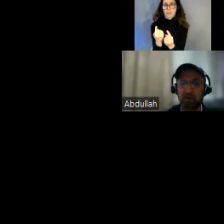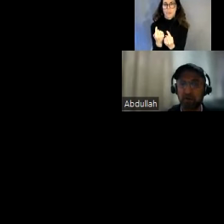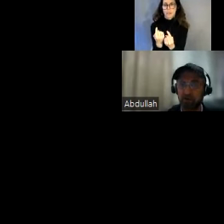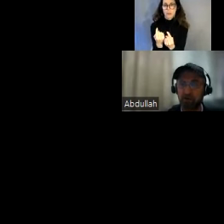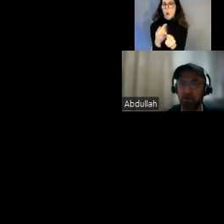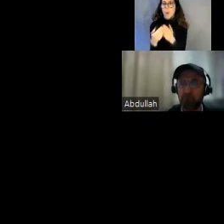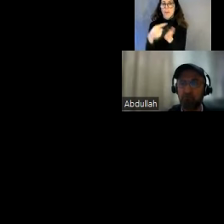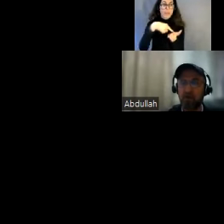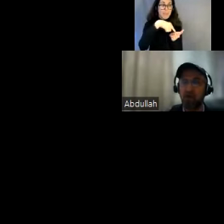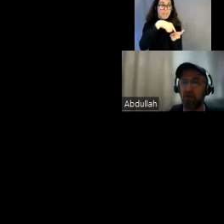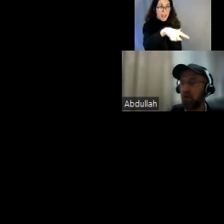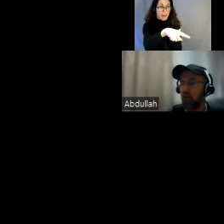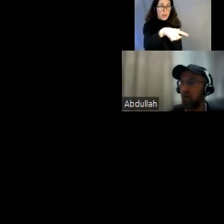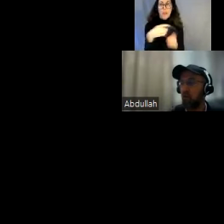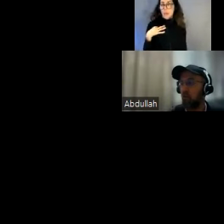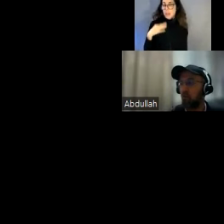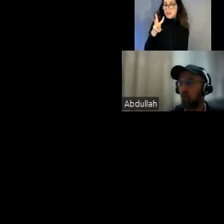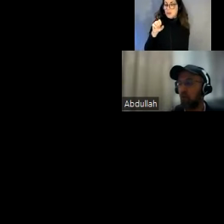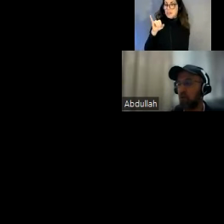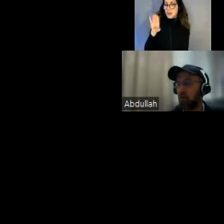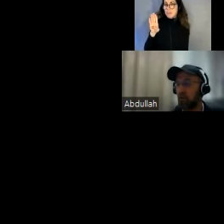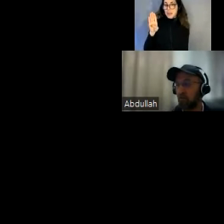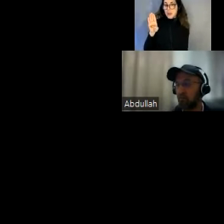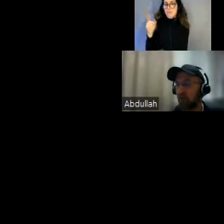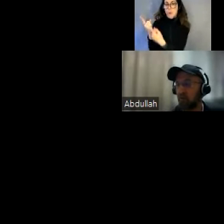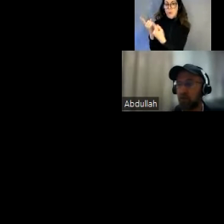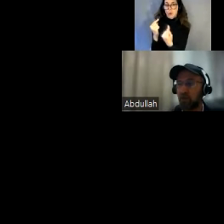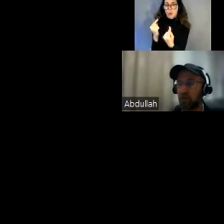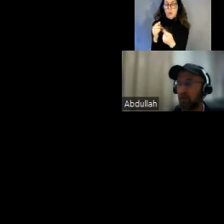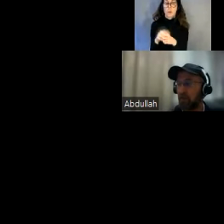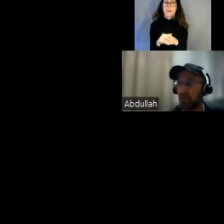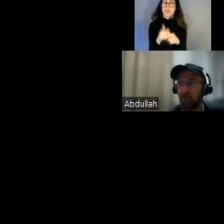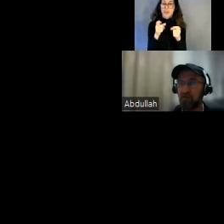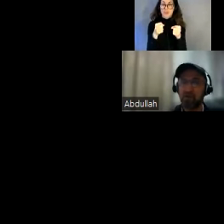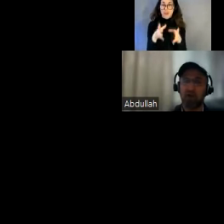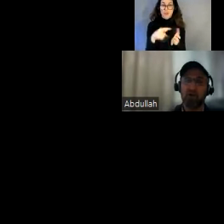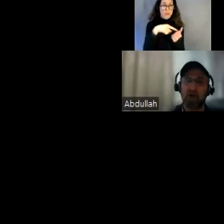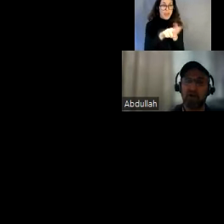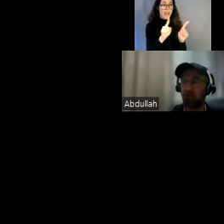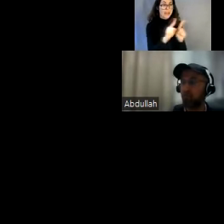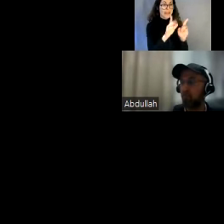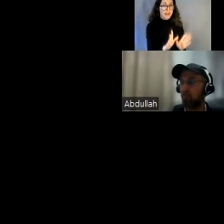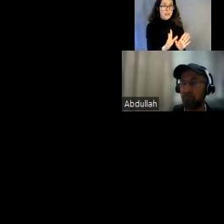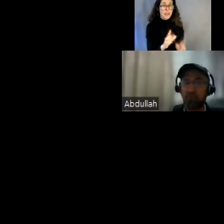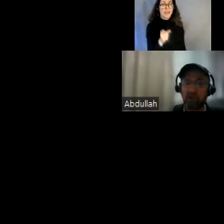a normal payroll cycle. And then they would apply to